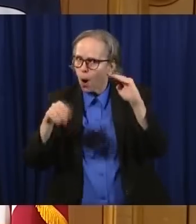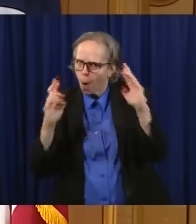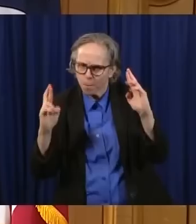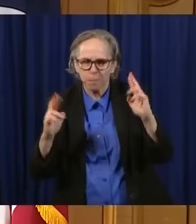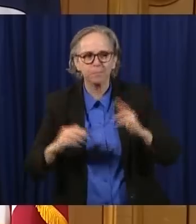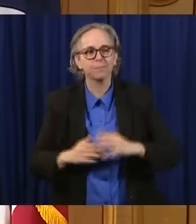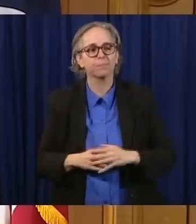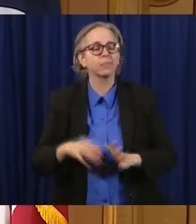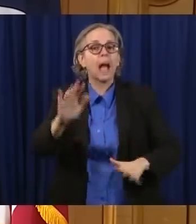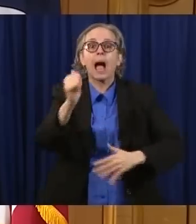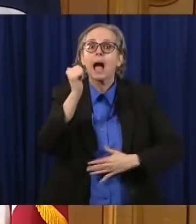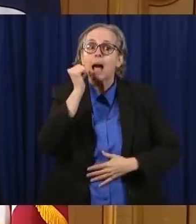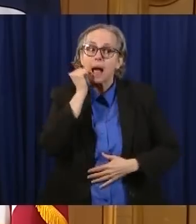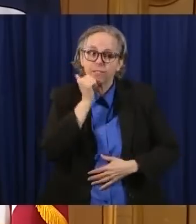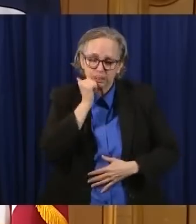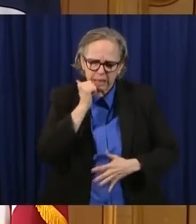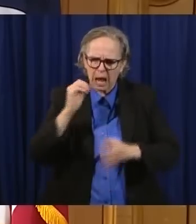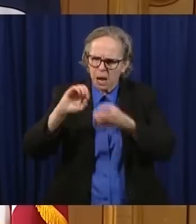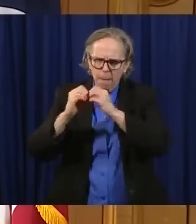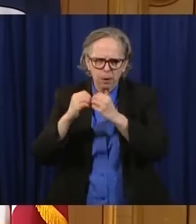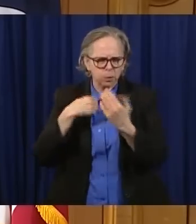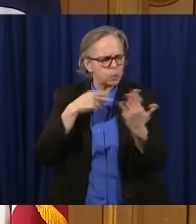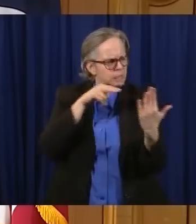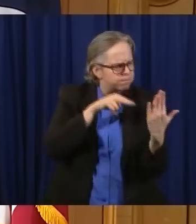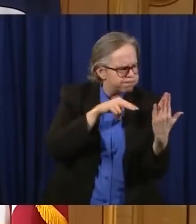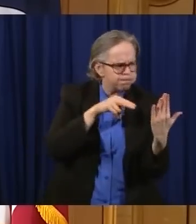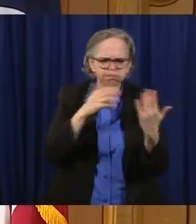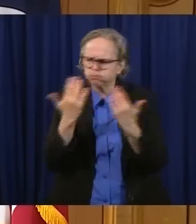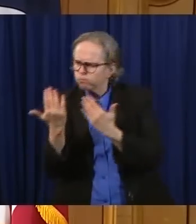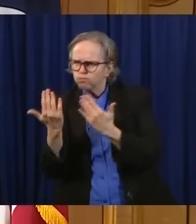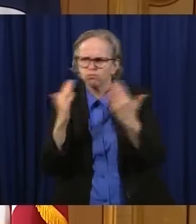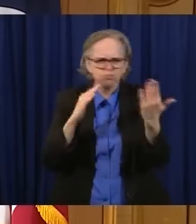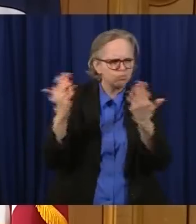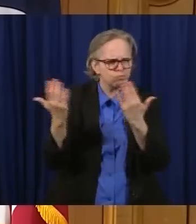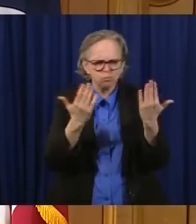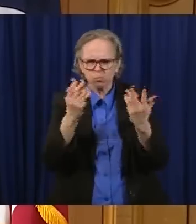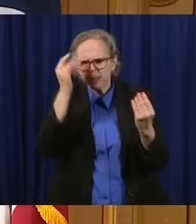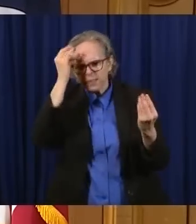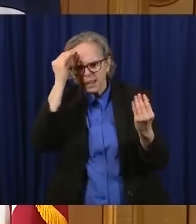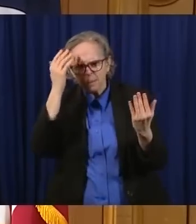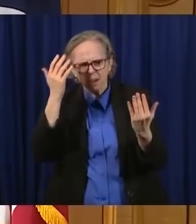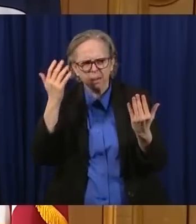WE HAVE TO GET MORE DATA. WE HOPE IT START EDGING DOWN.